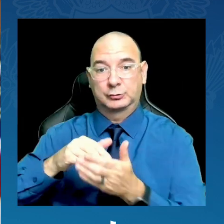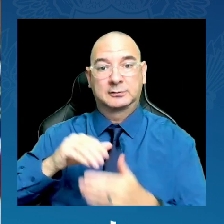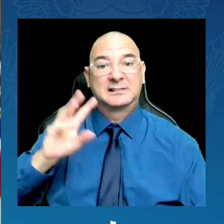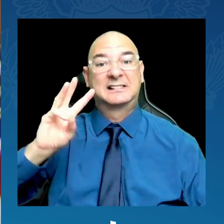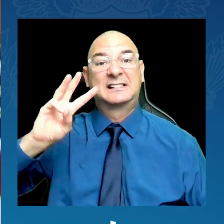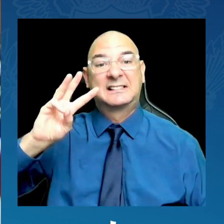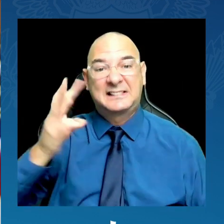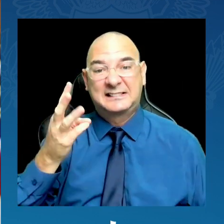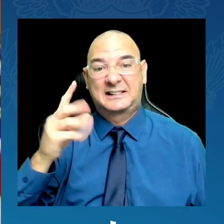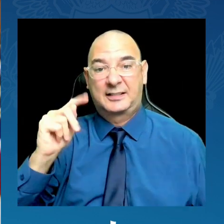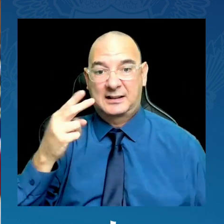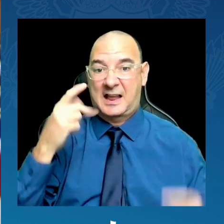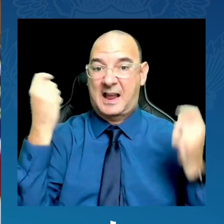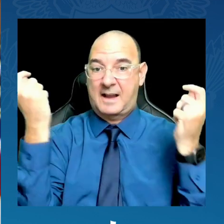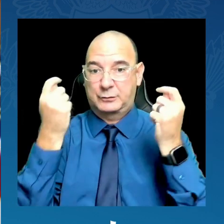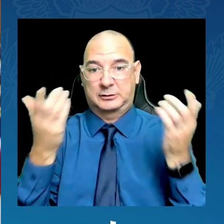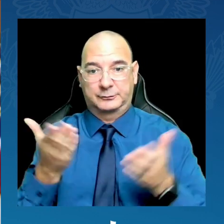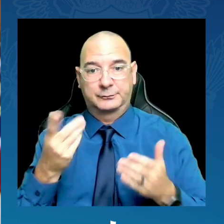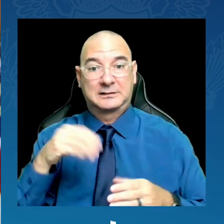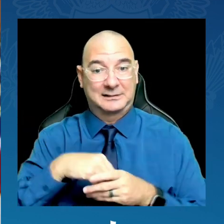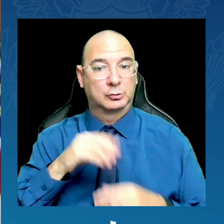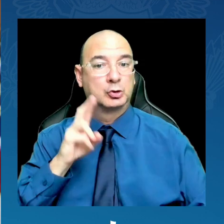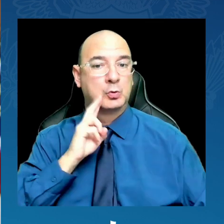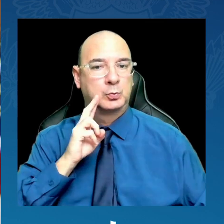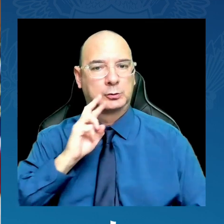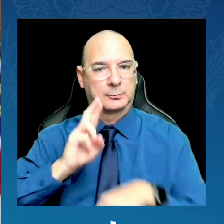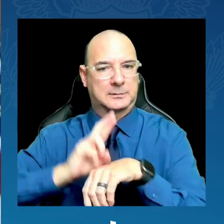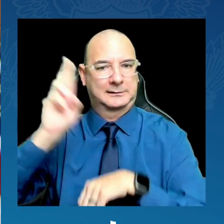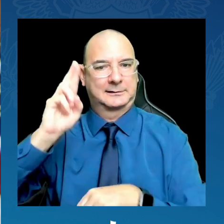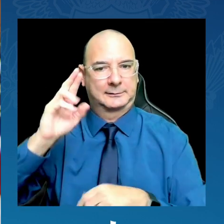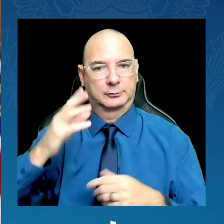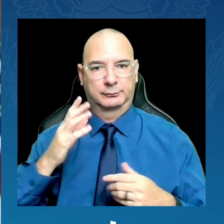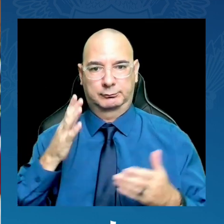NASA's human spaceflight program has seen its busiest years